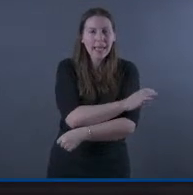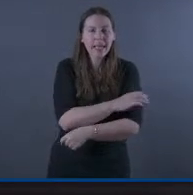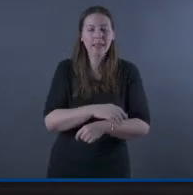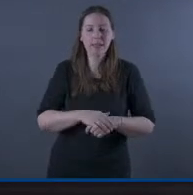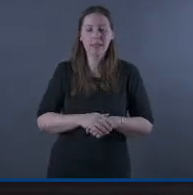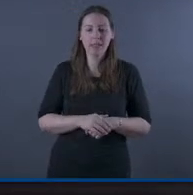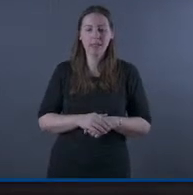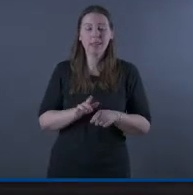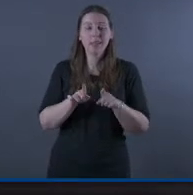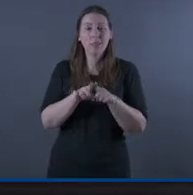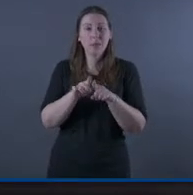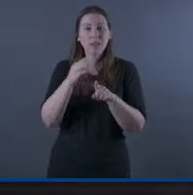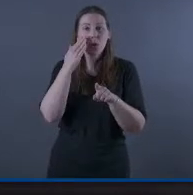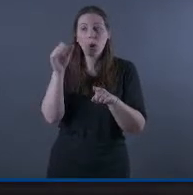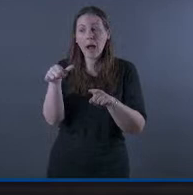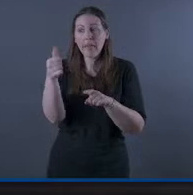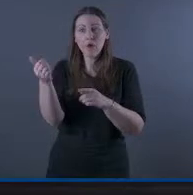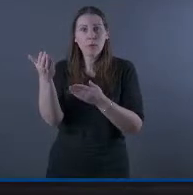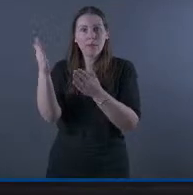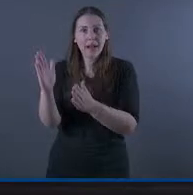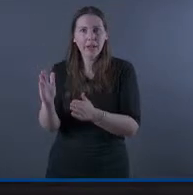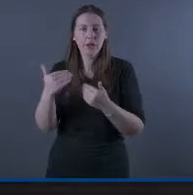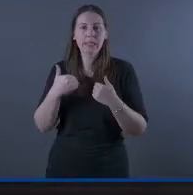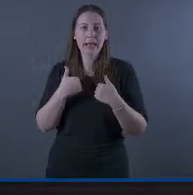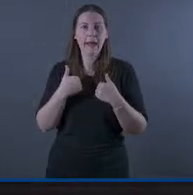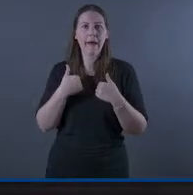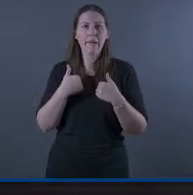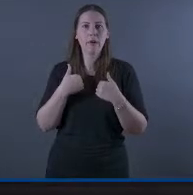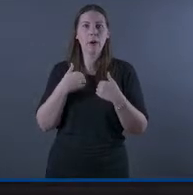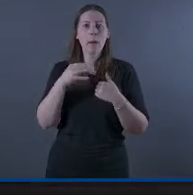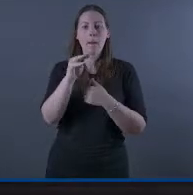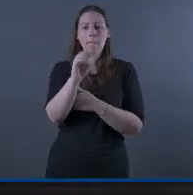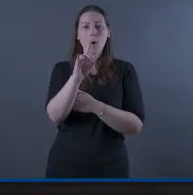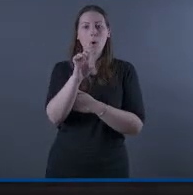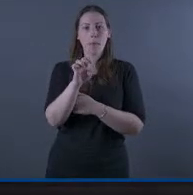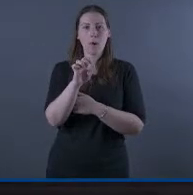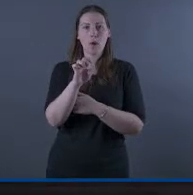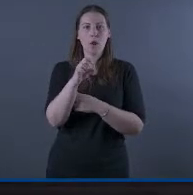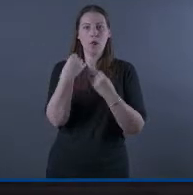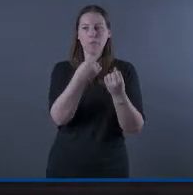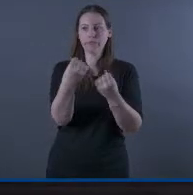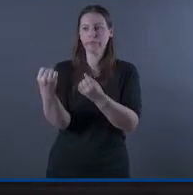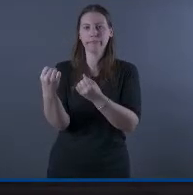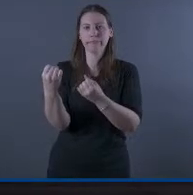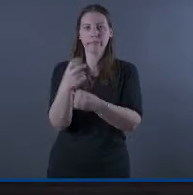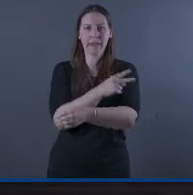and we are also working with the national guard through the State Department of Health,